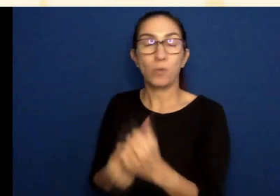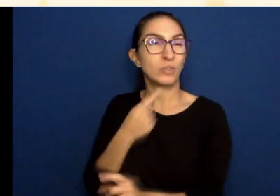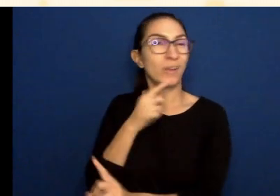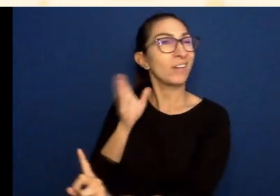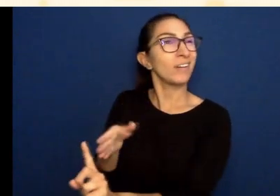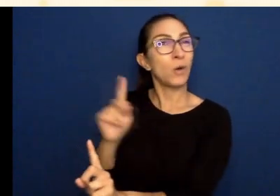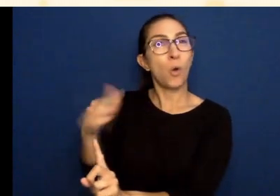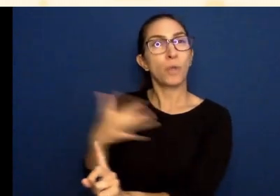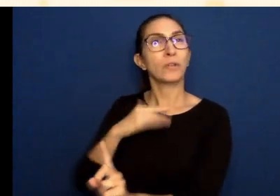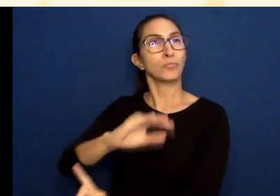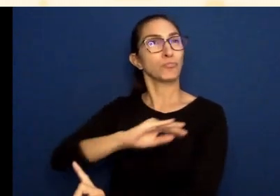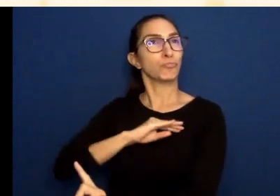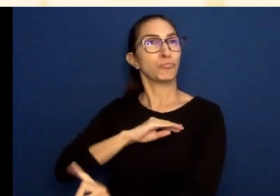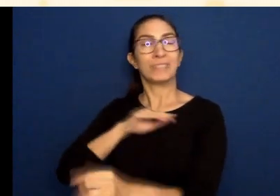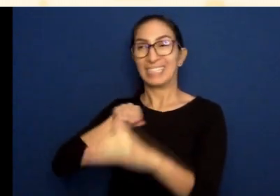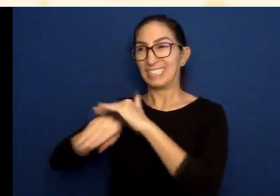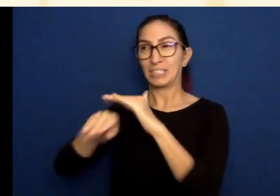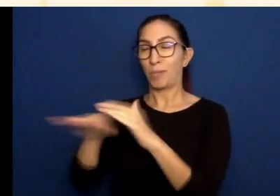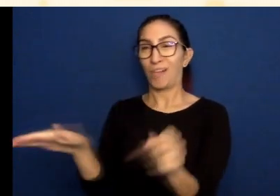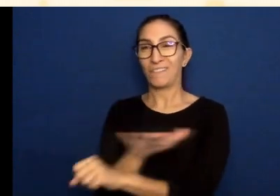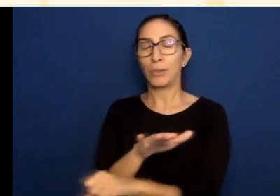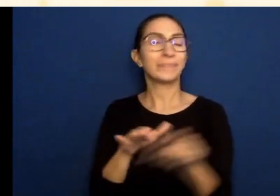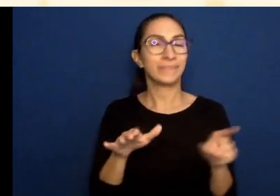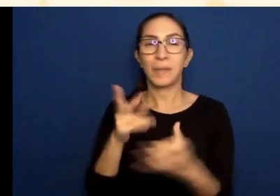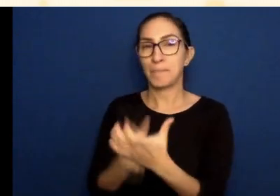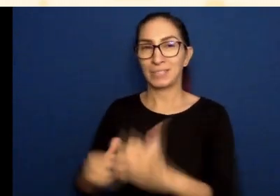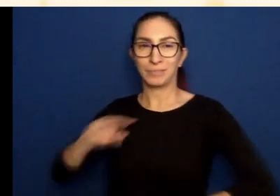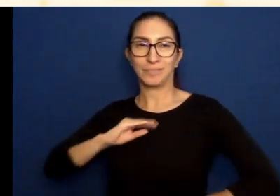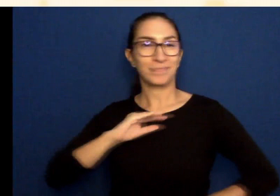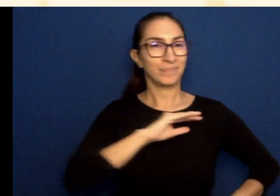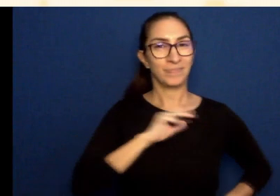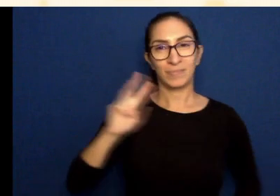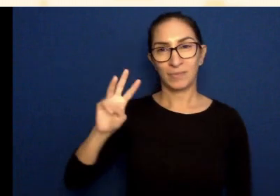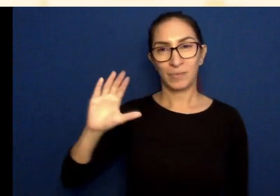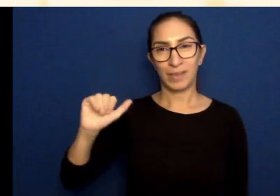I didn't mention this before, which I know I didn't. You need to meet WCAG 2 and this mobile testing methodology.